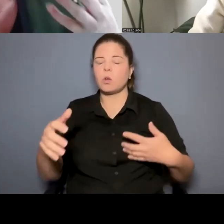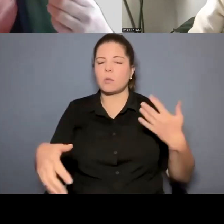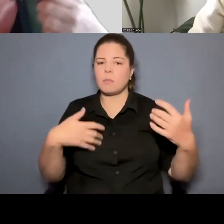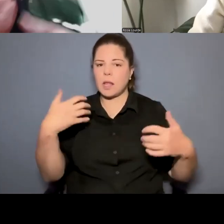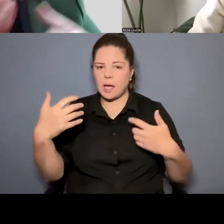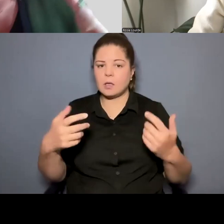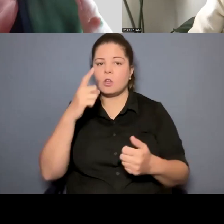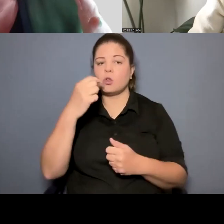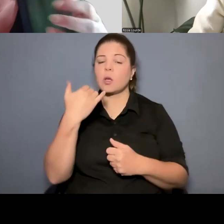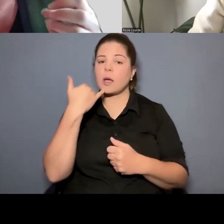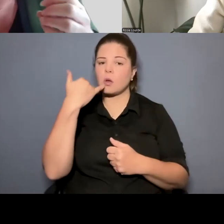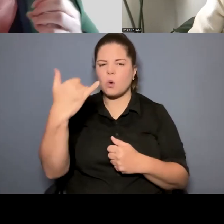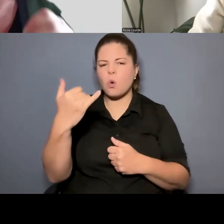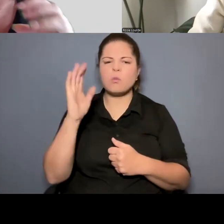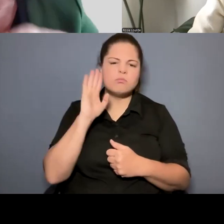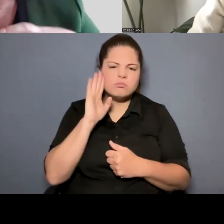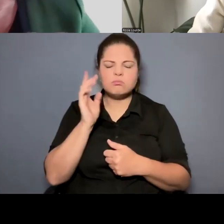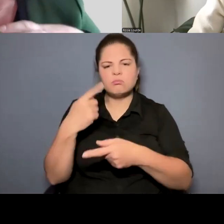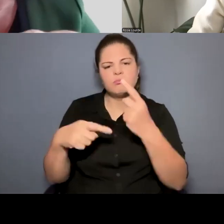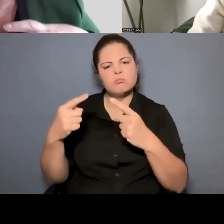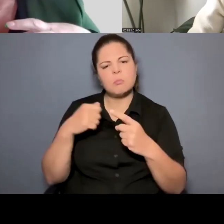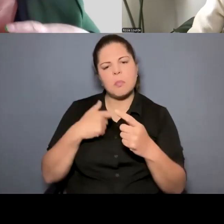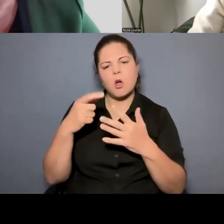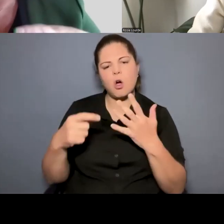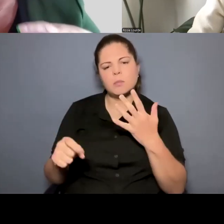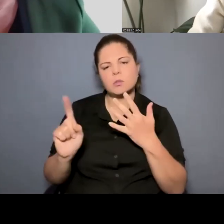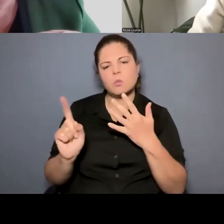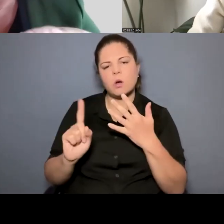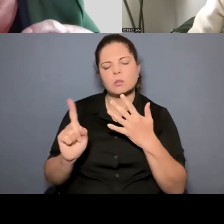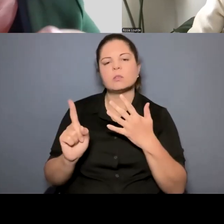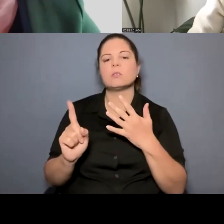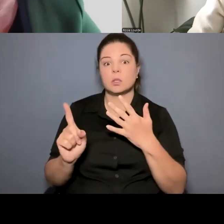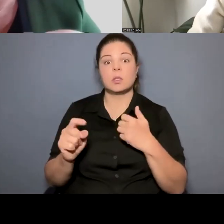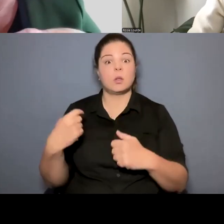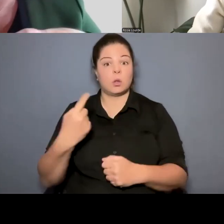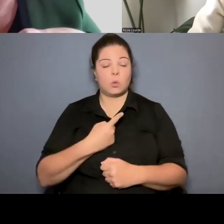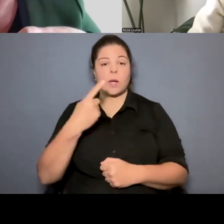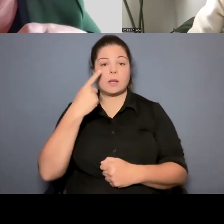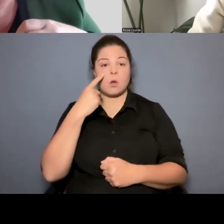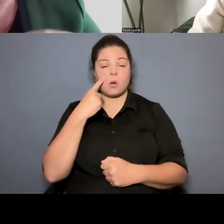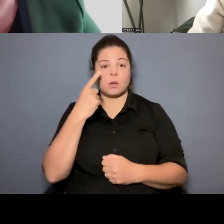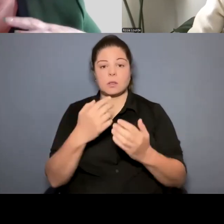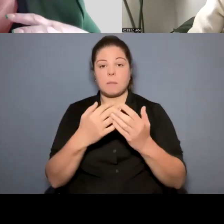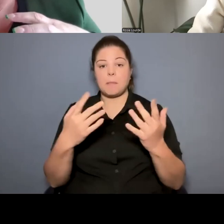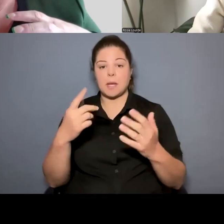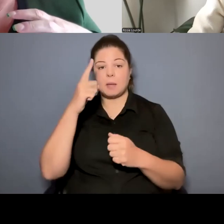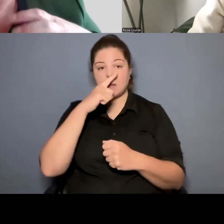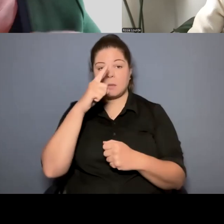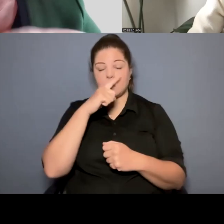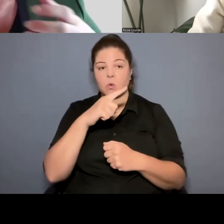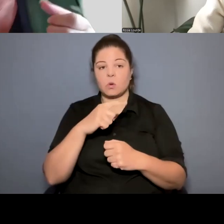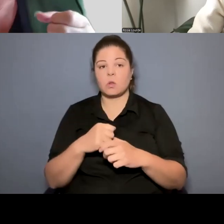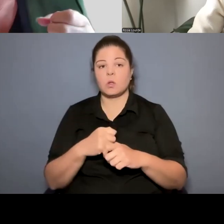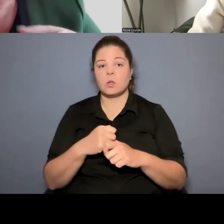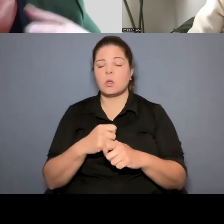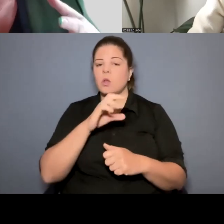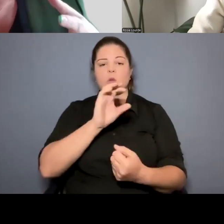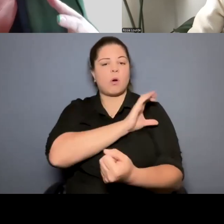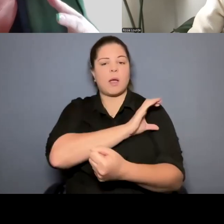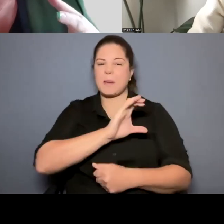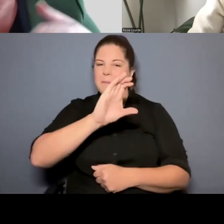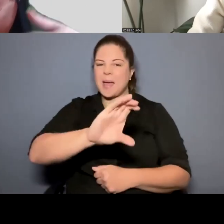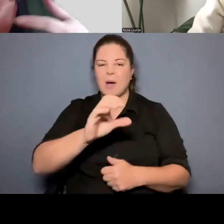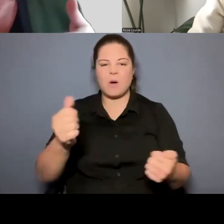just to find out your options. We found that people were not empowered to know what their